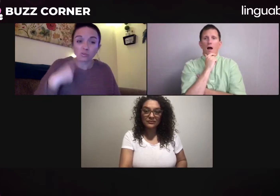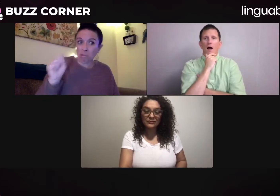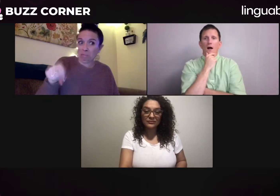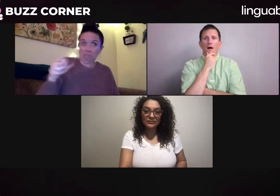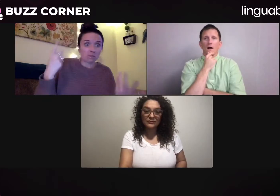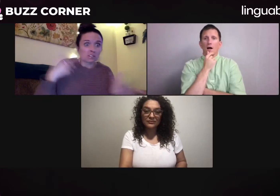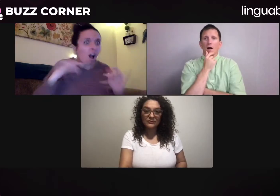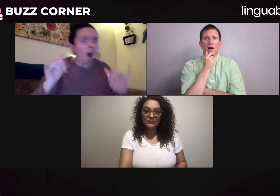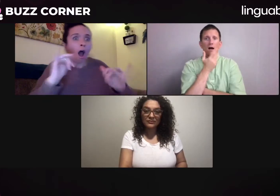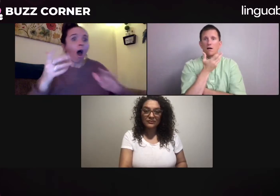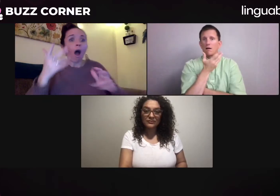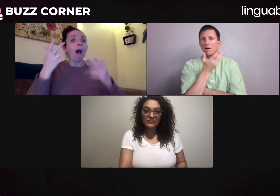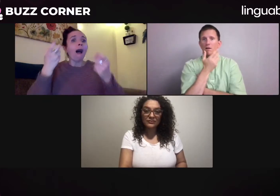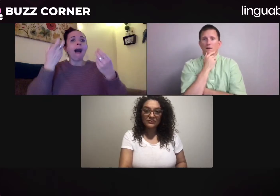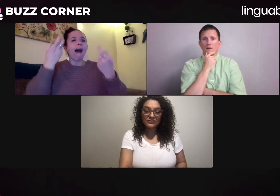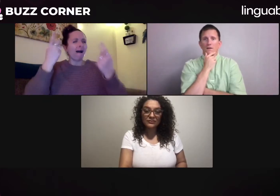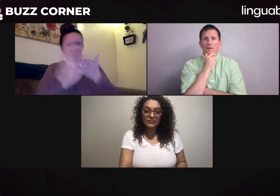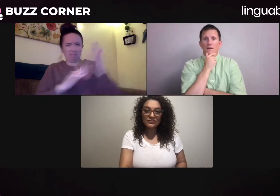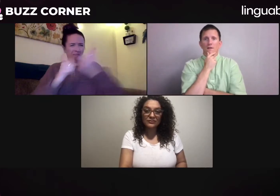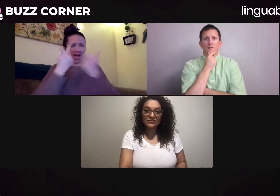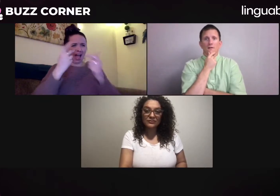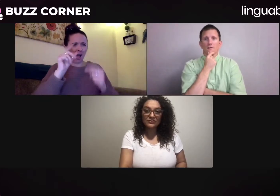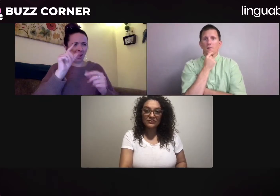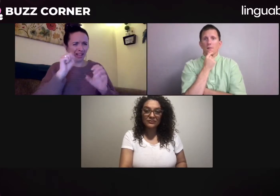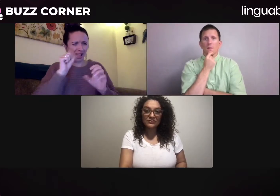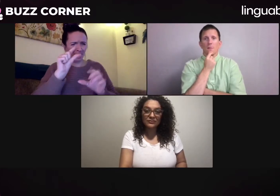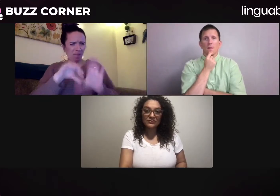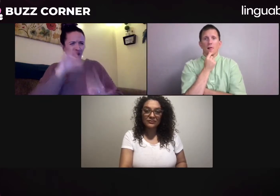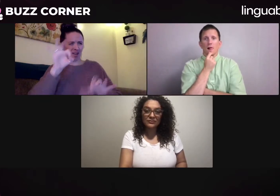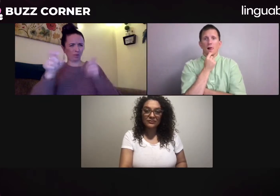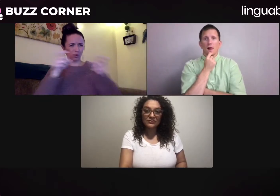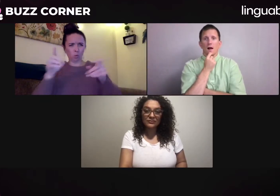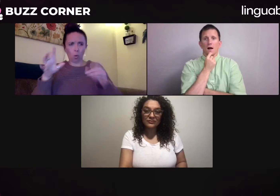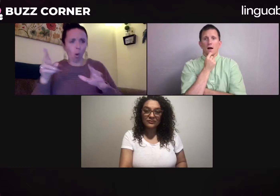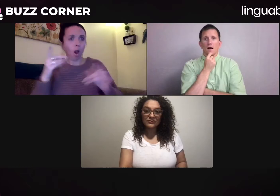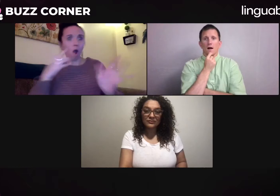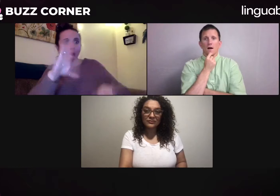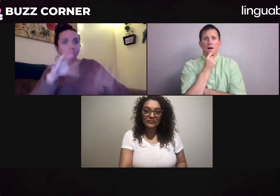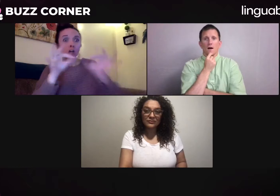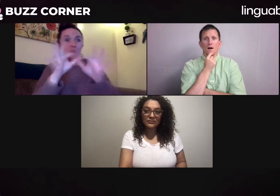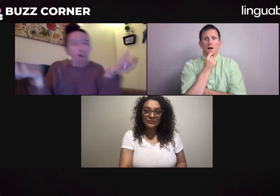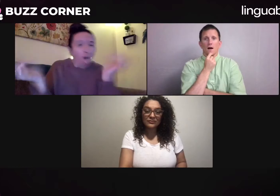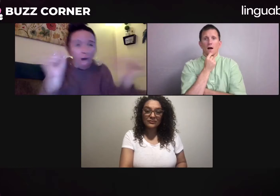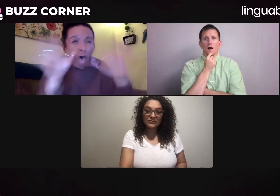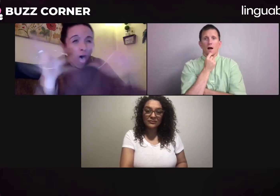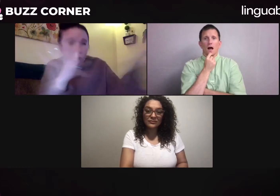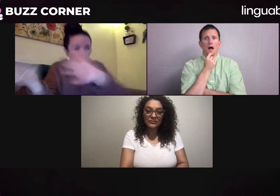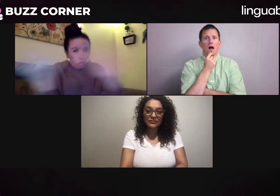and they said the same thing they were surprised to see someone there that was an interpreter, but it got a little bit out of control